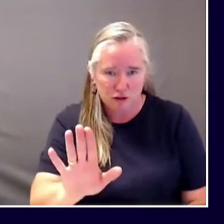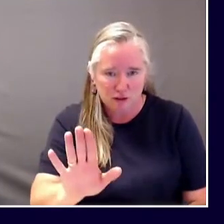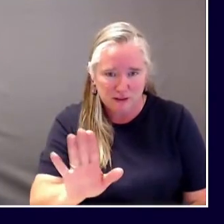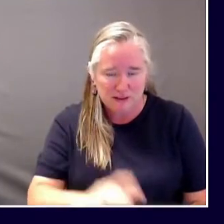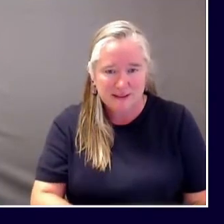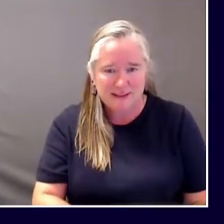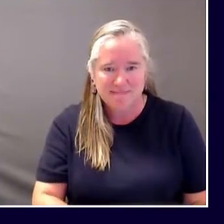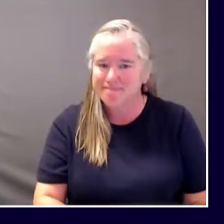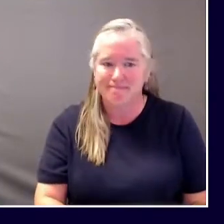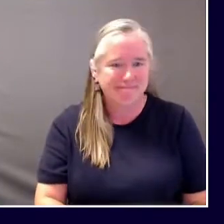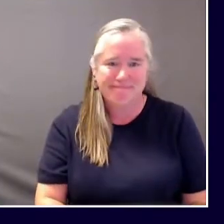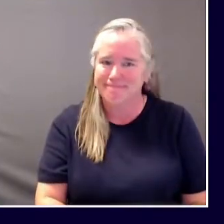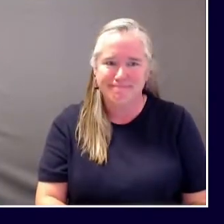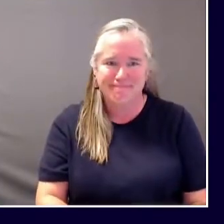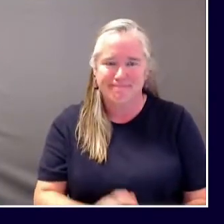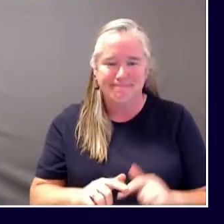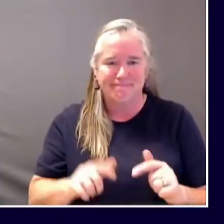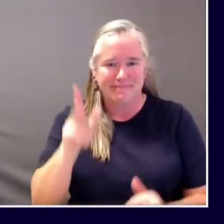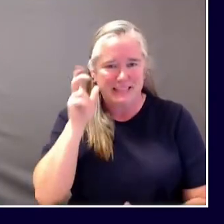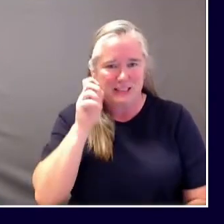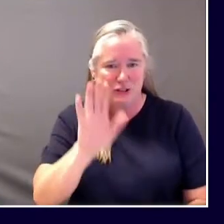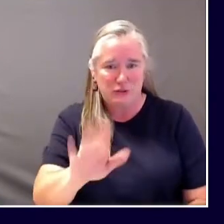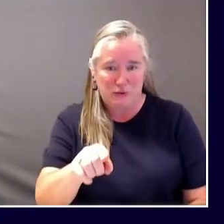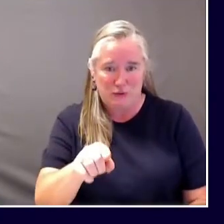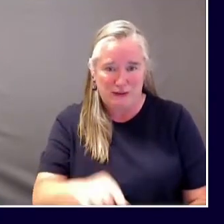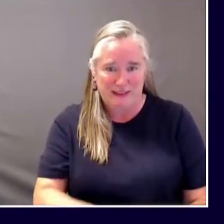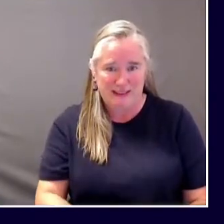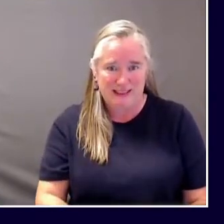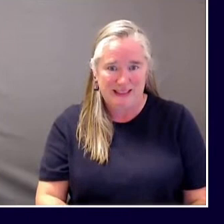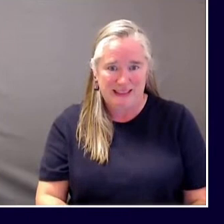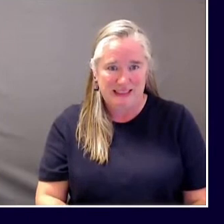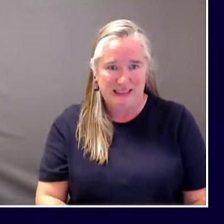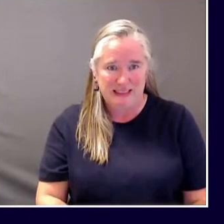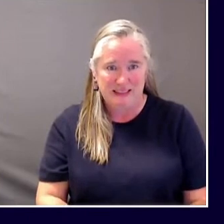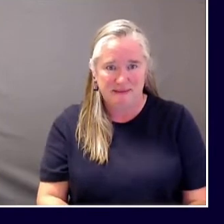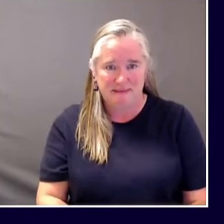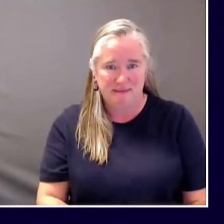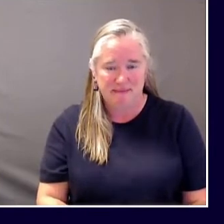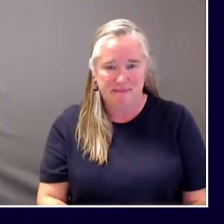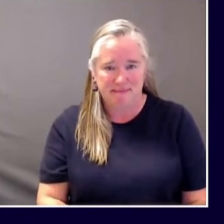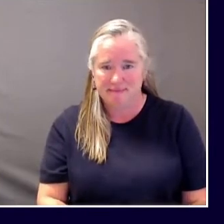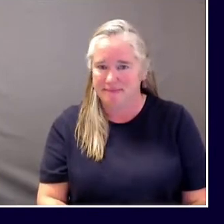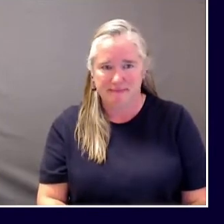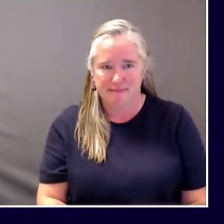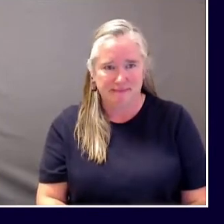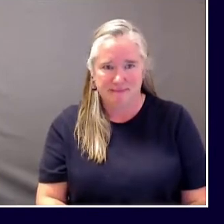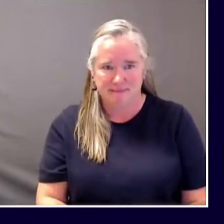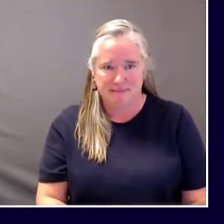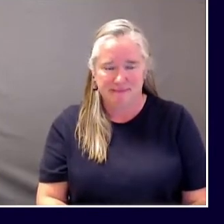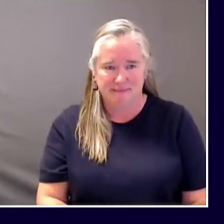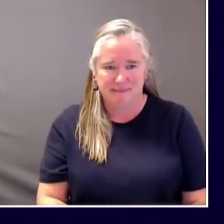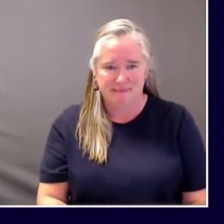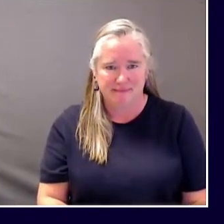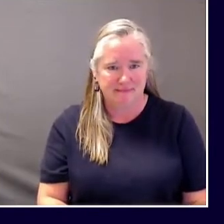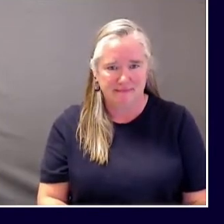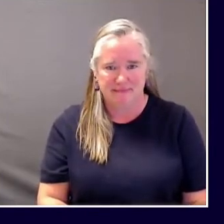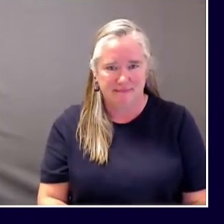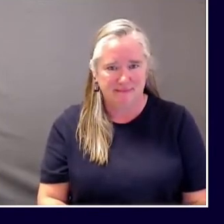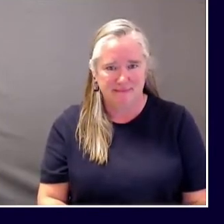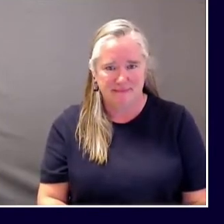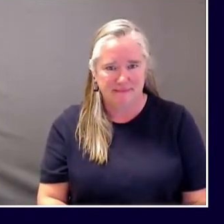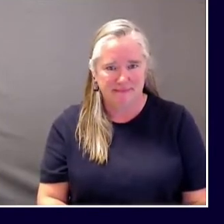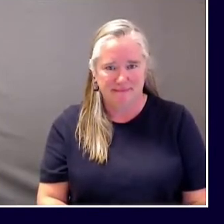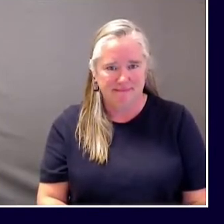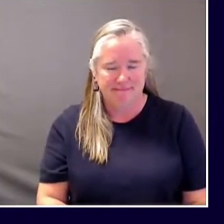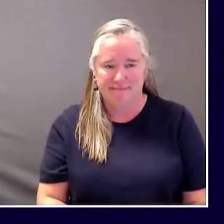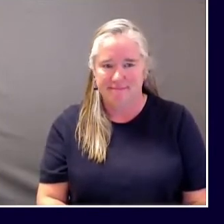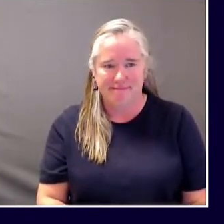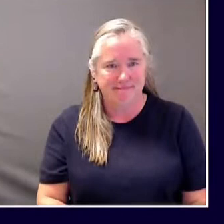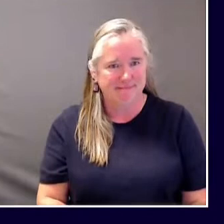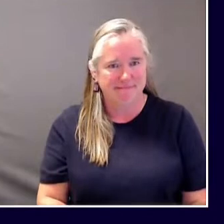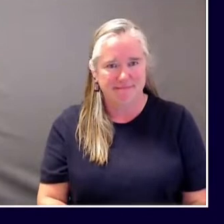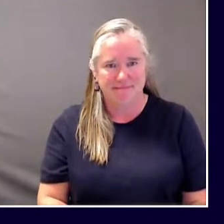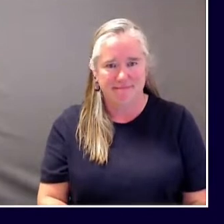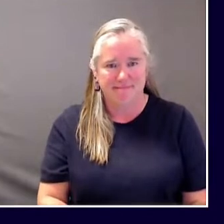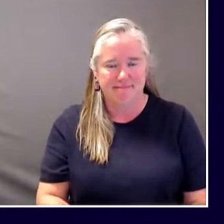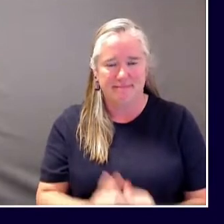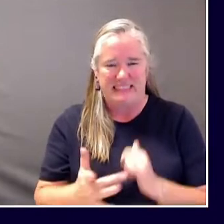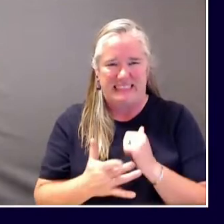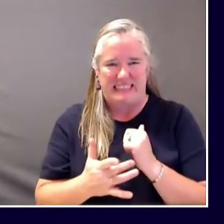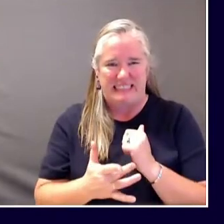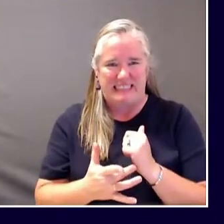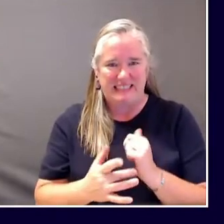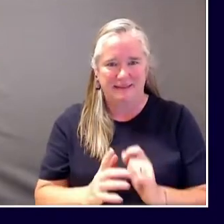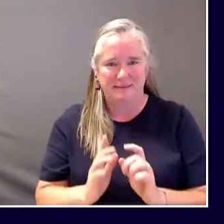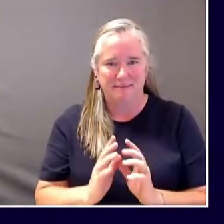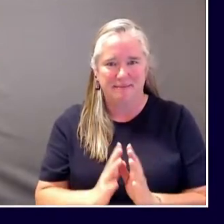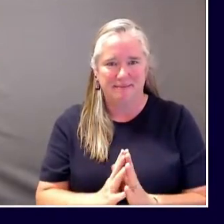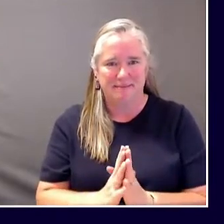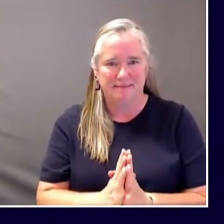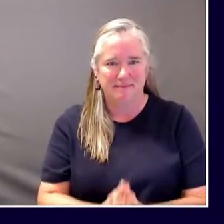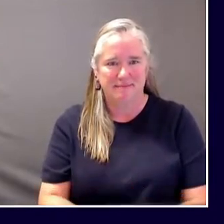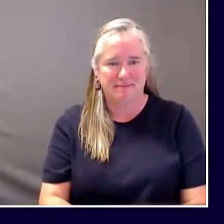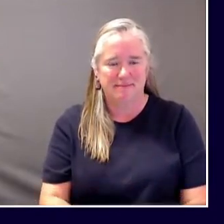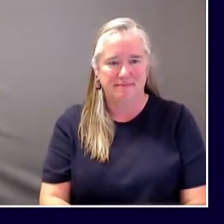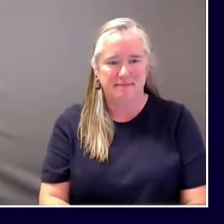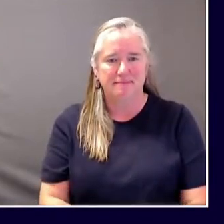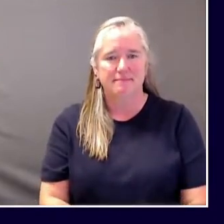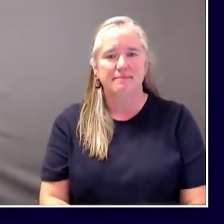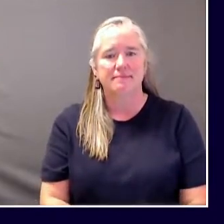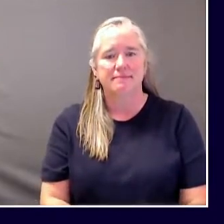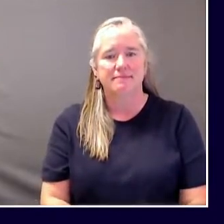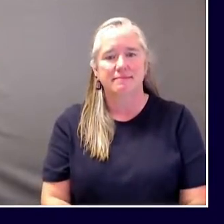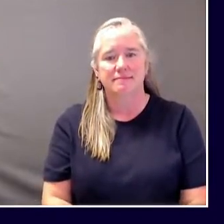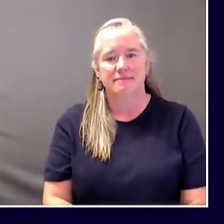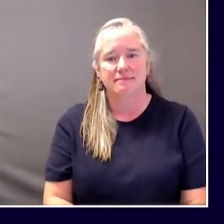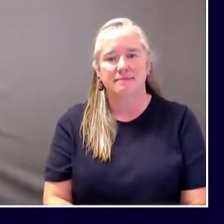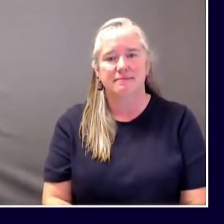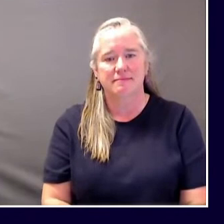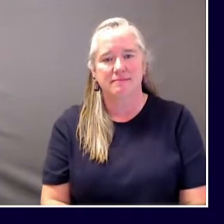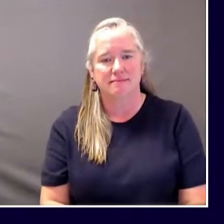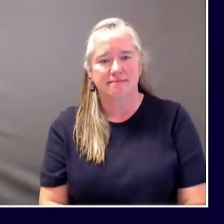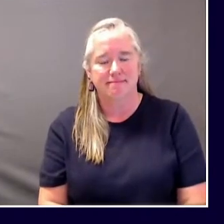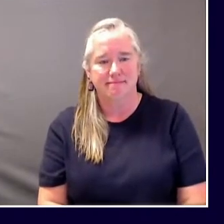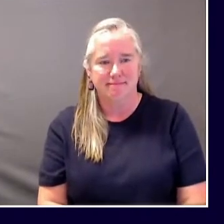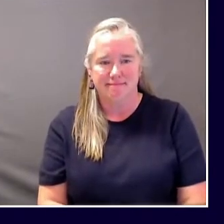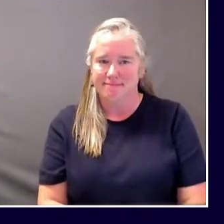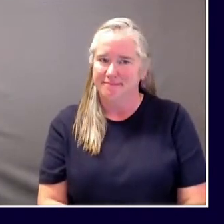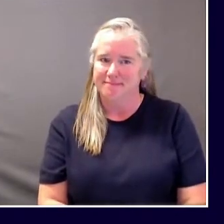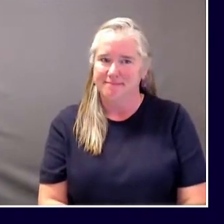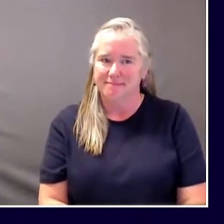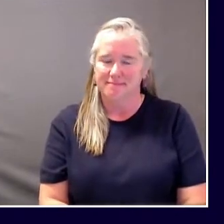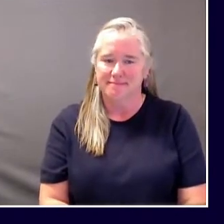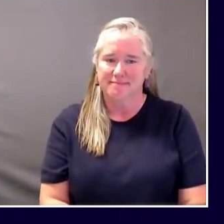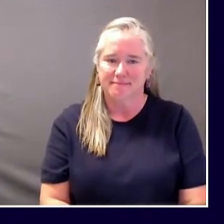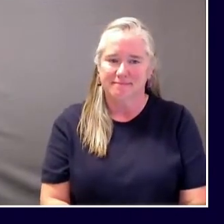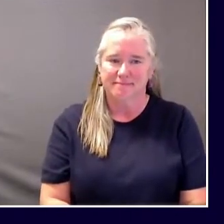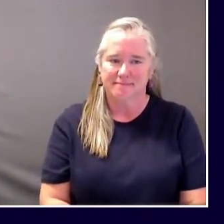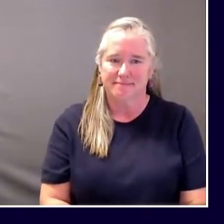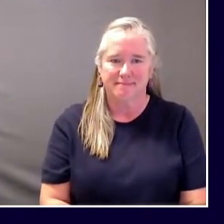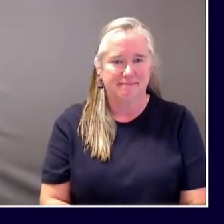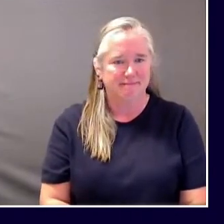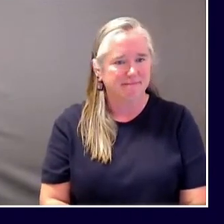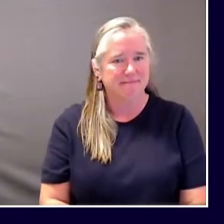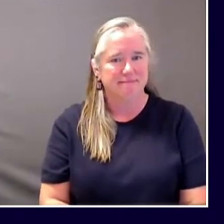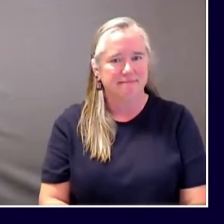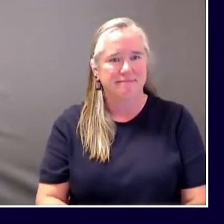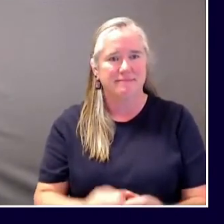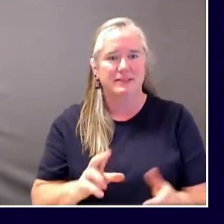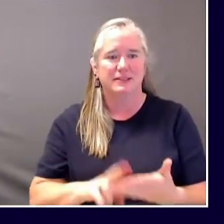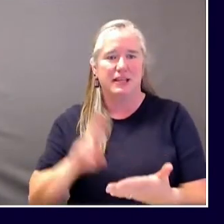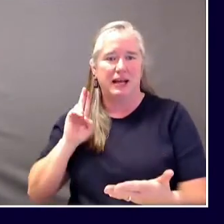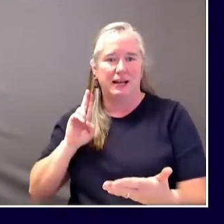the governor I'm not able to